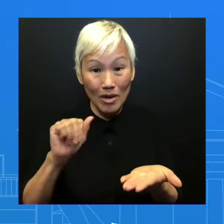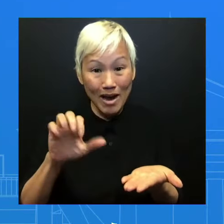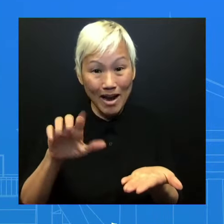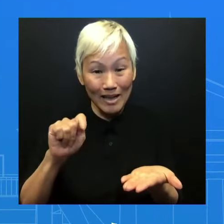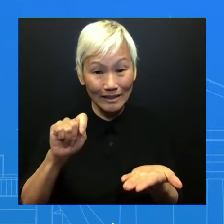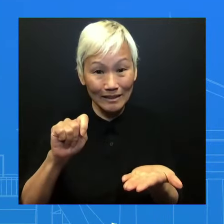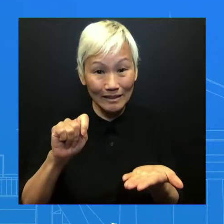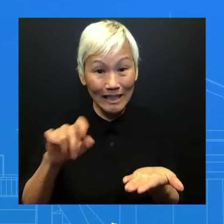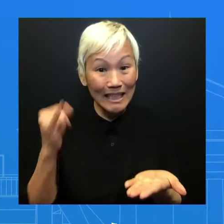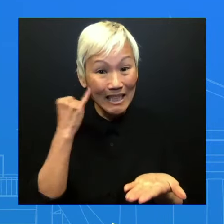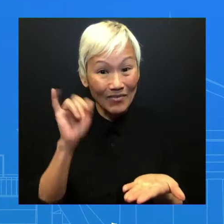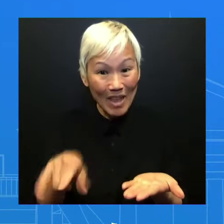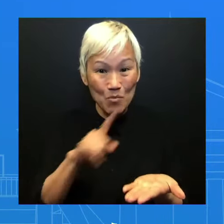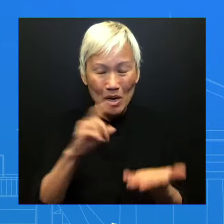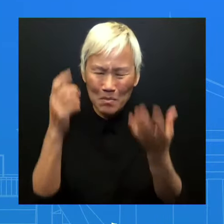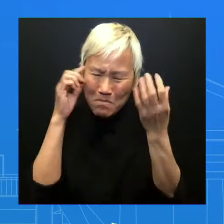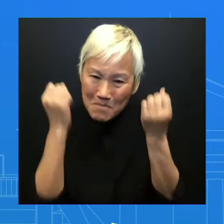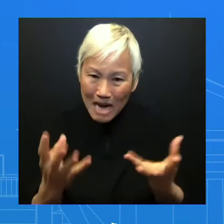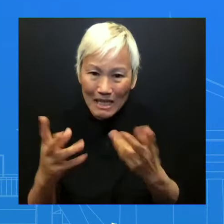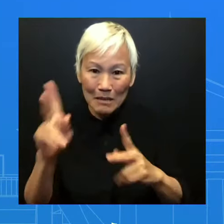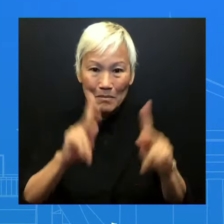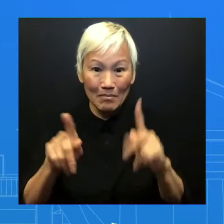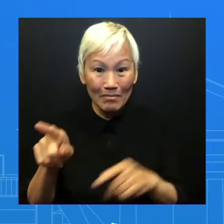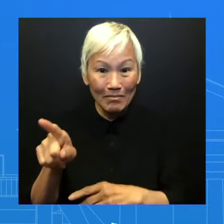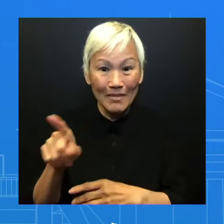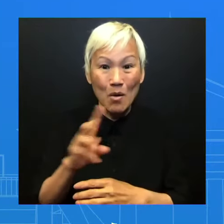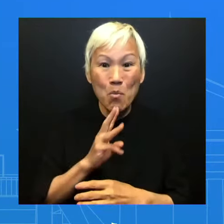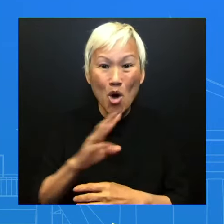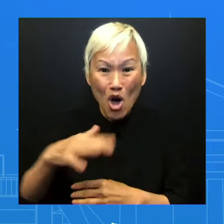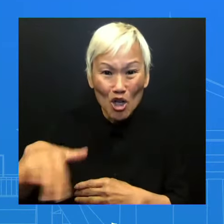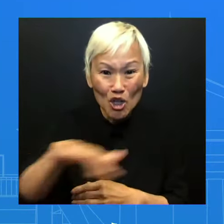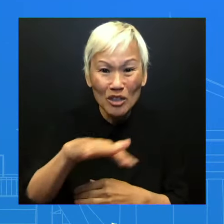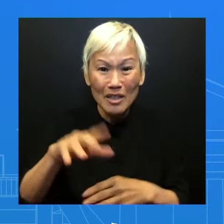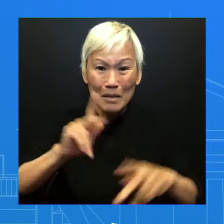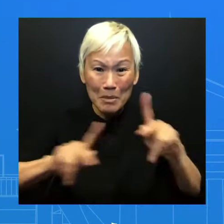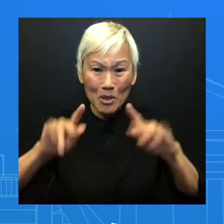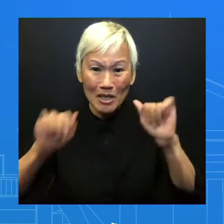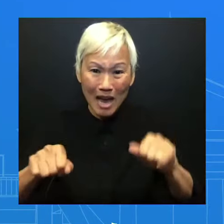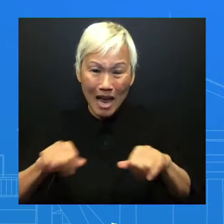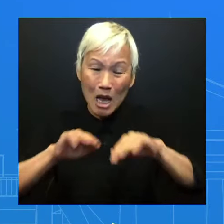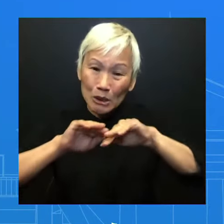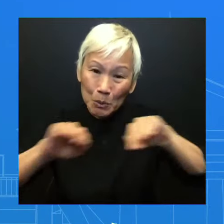why we can fish in our streams and rivers, and why safe drinking water comes out of our -- of our taps.